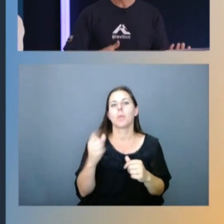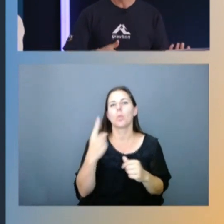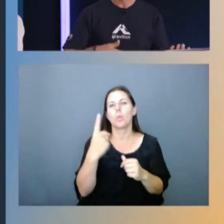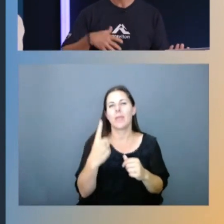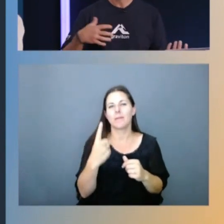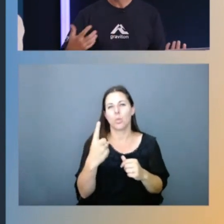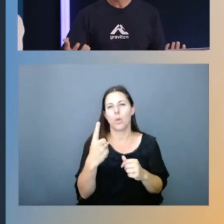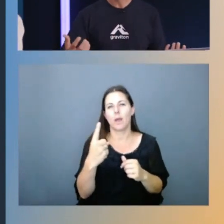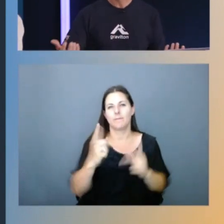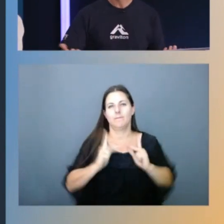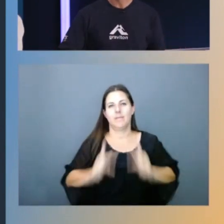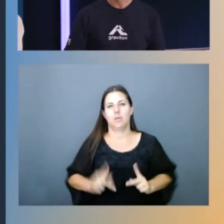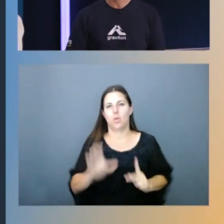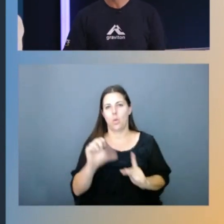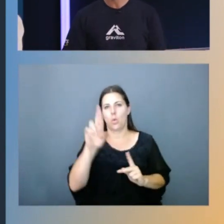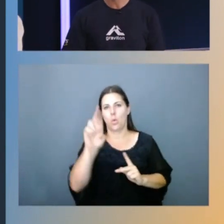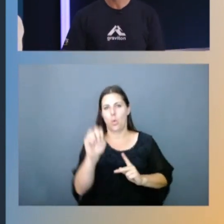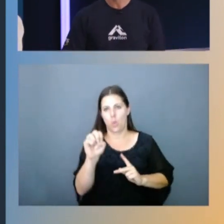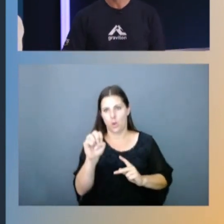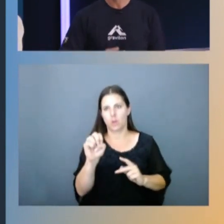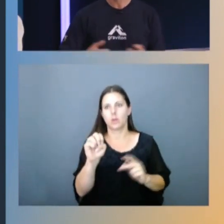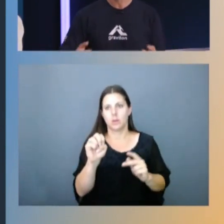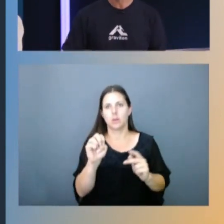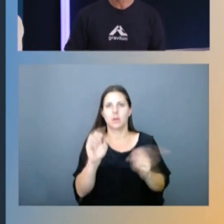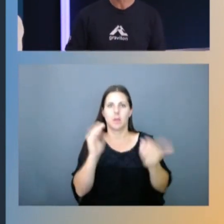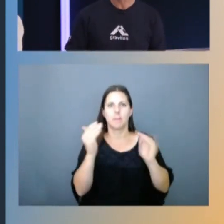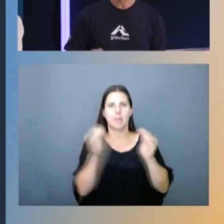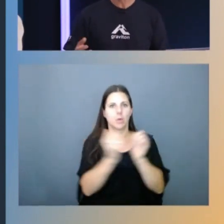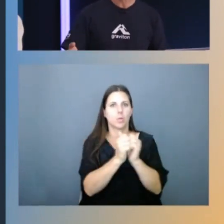contrary to what we do with the x86 architecture,